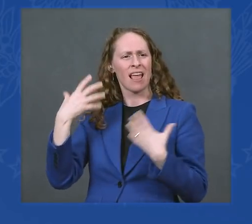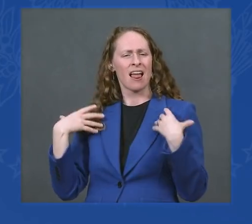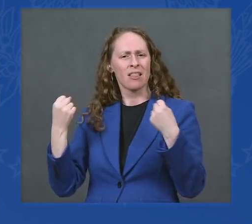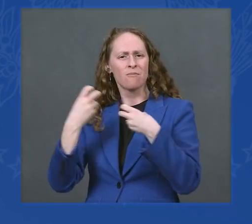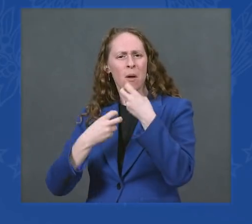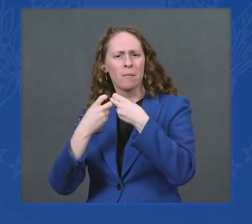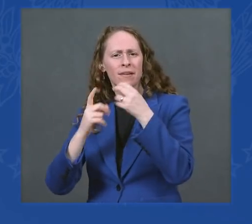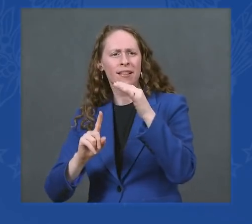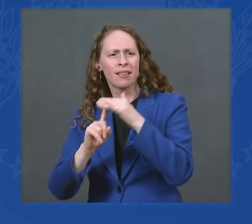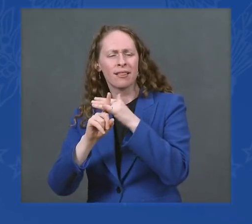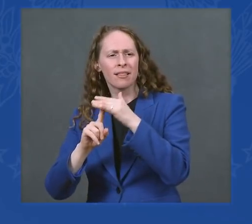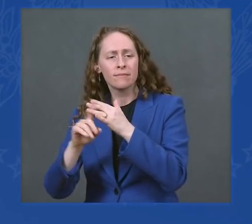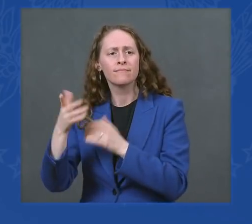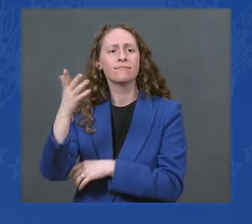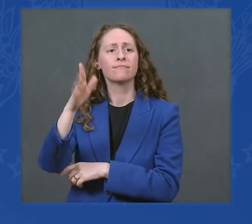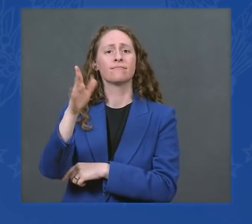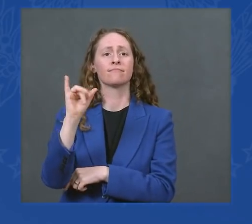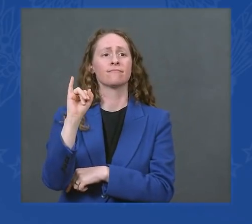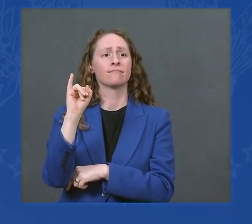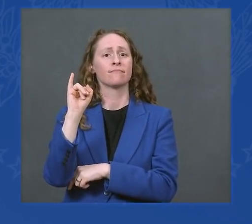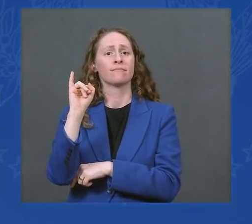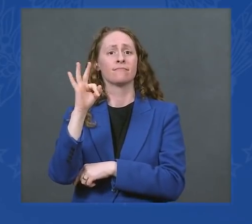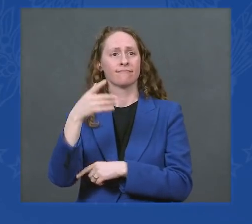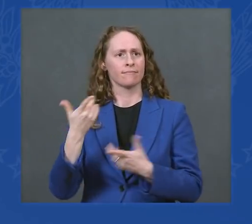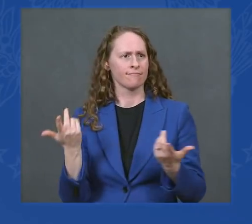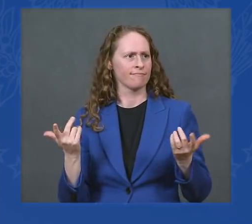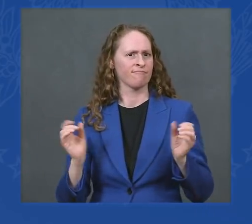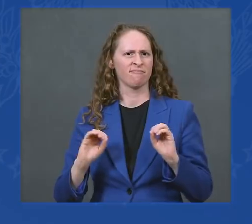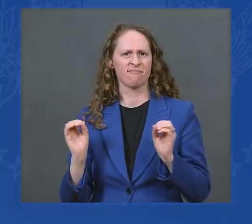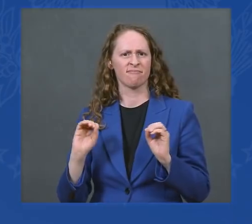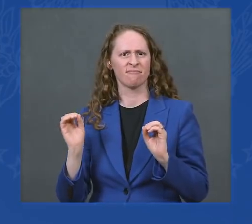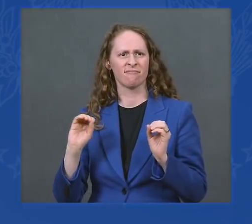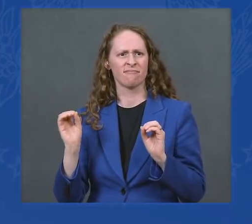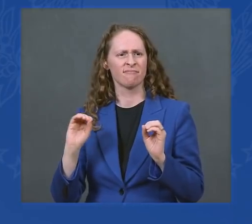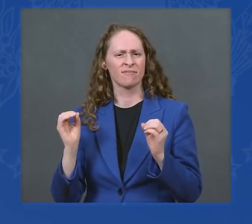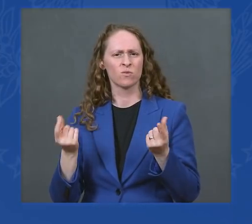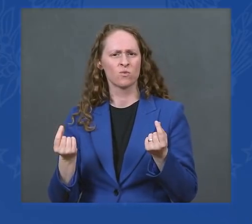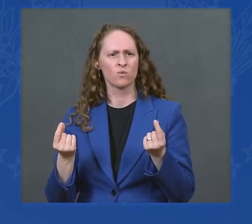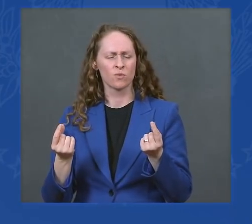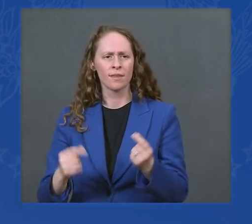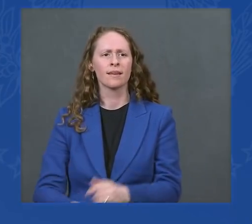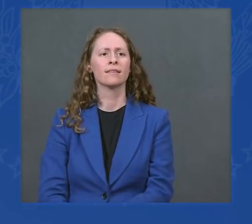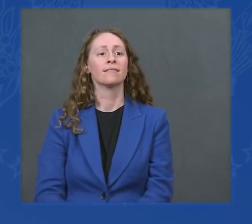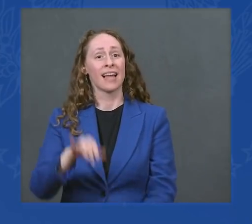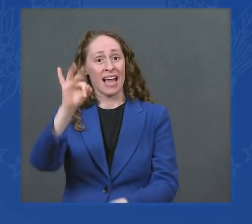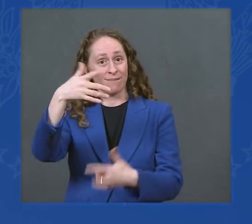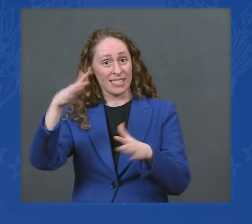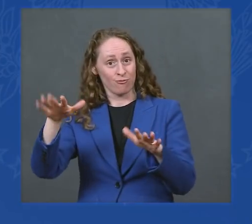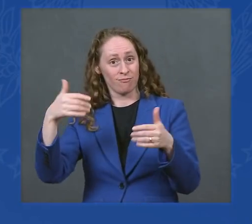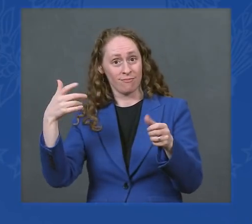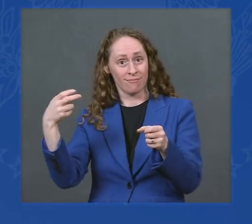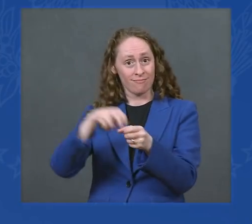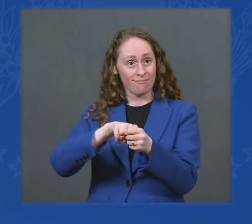Once you drive one, you ain't ever going back because their performance and the cost savings they offered